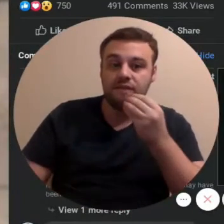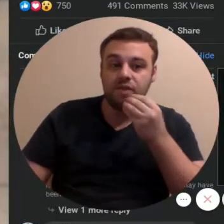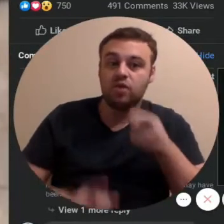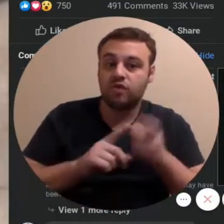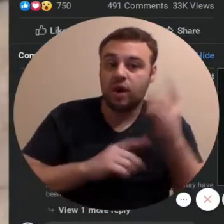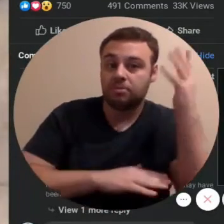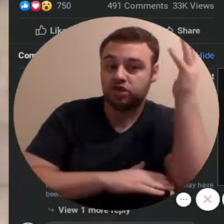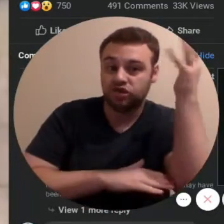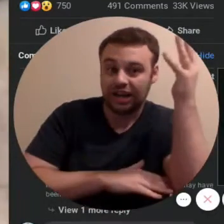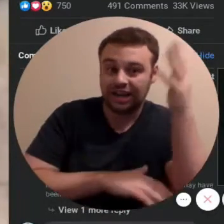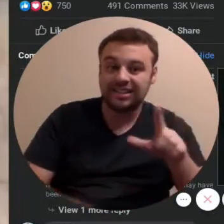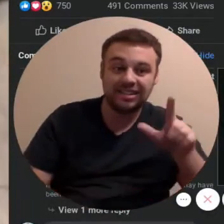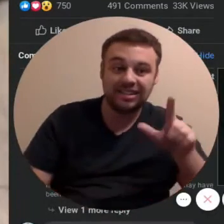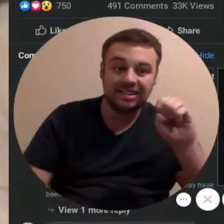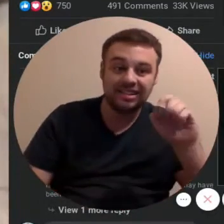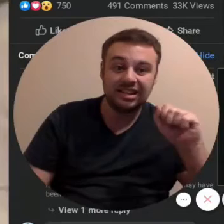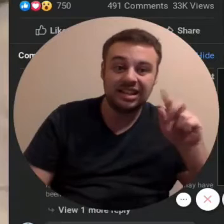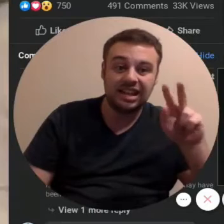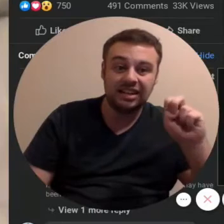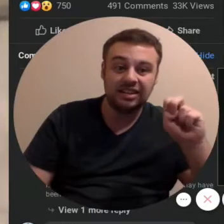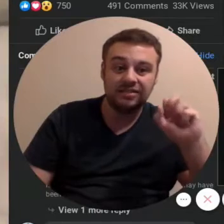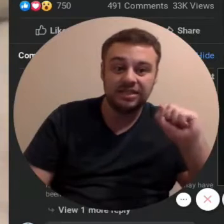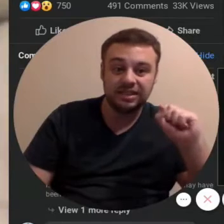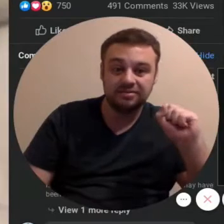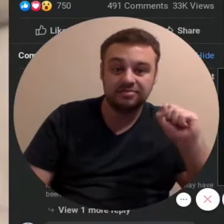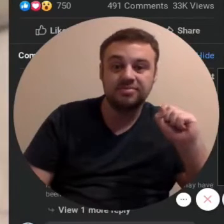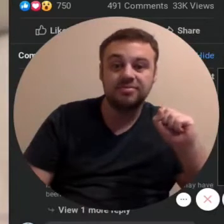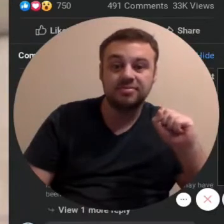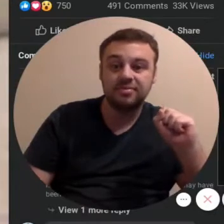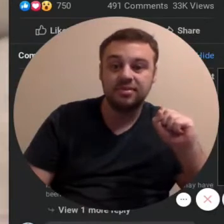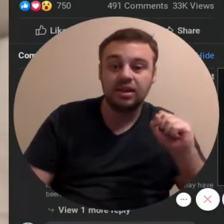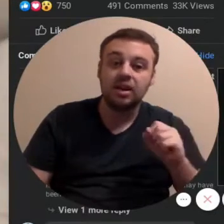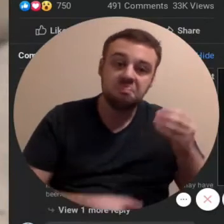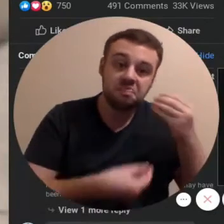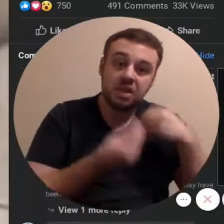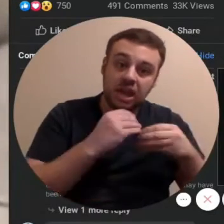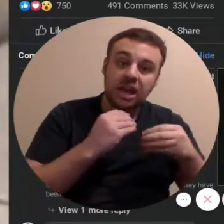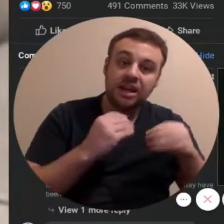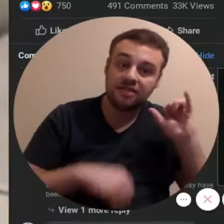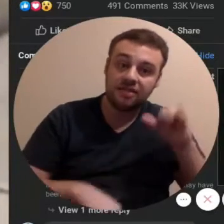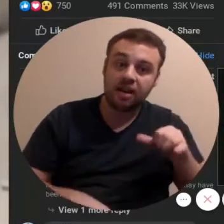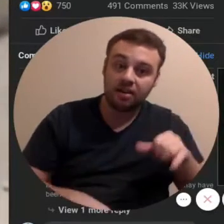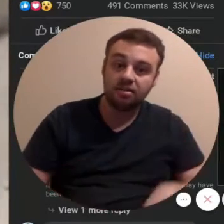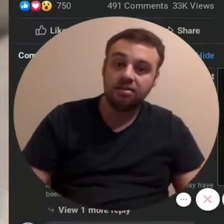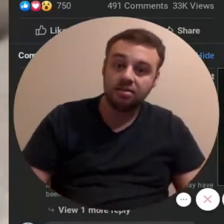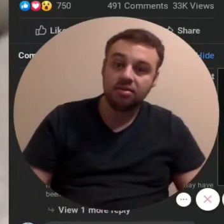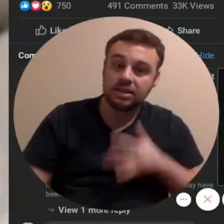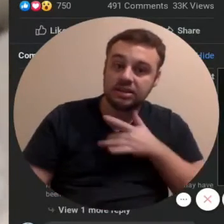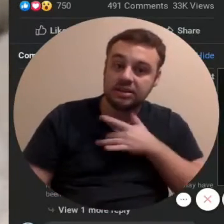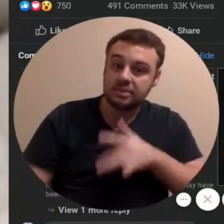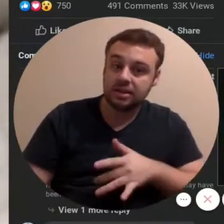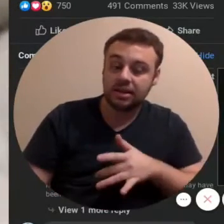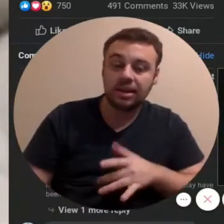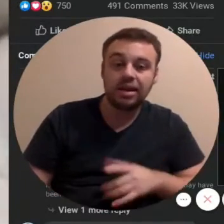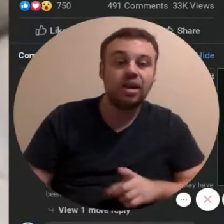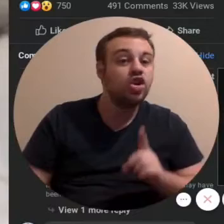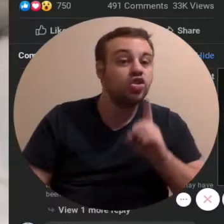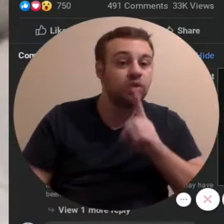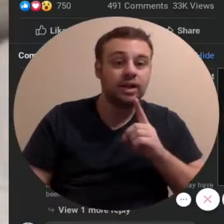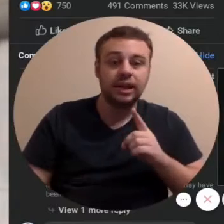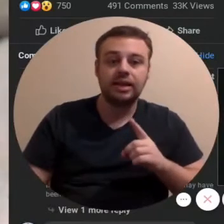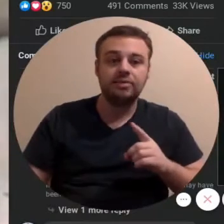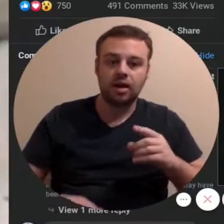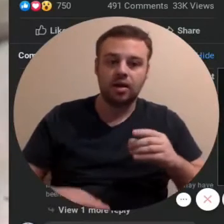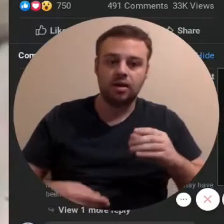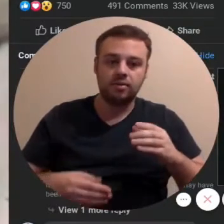only teats leaves- they don't have a fast metabolism, and so they need a conserve energy as